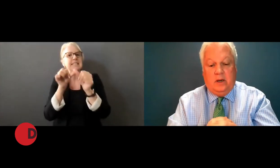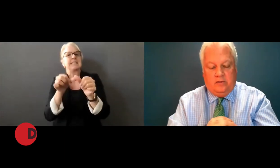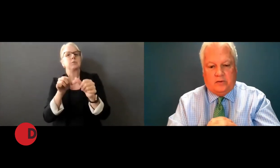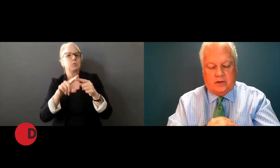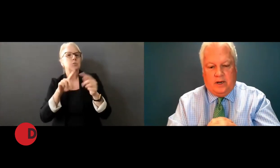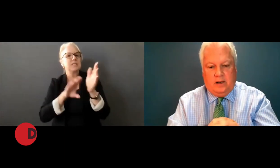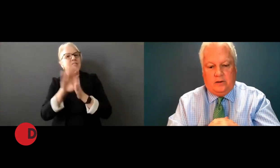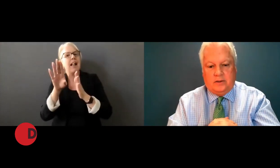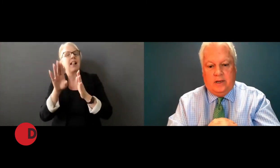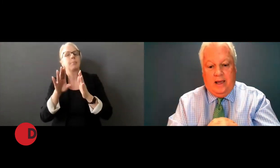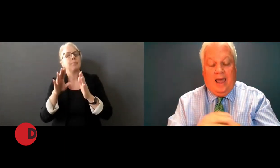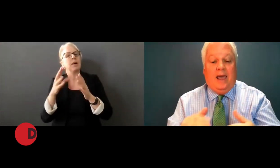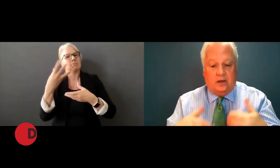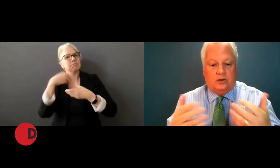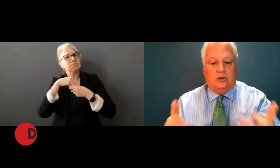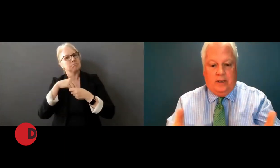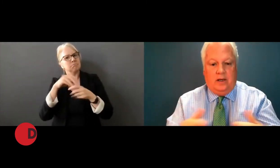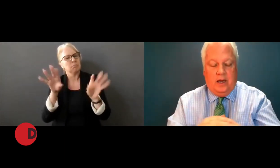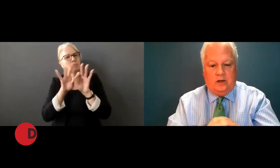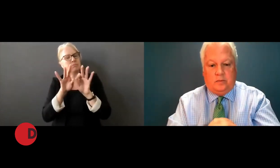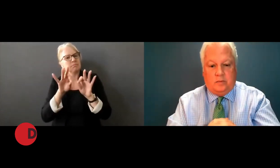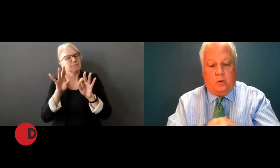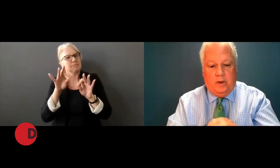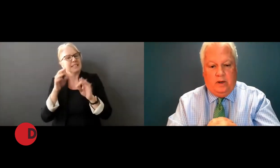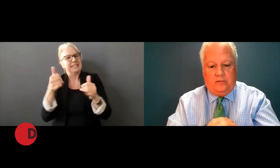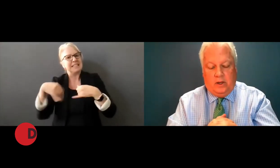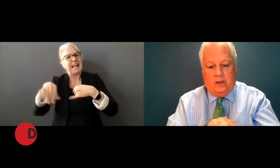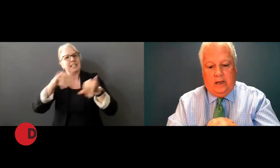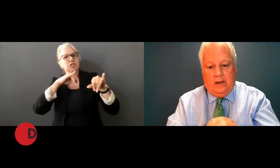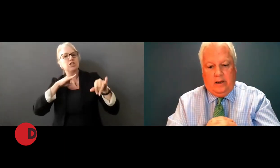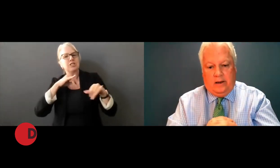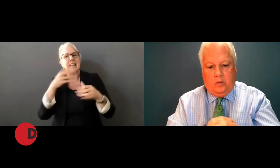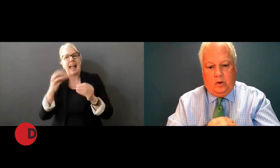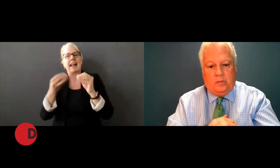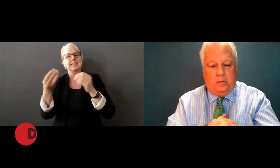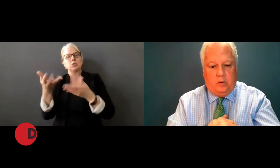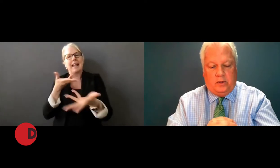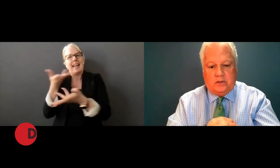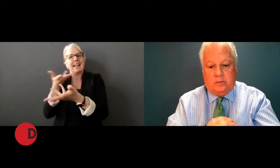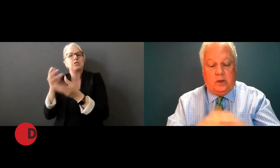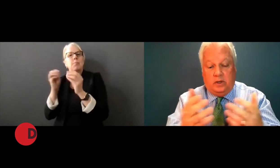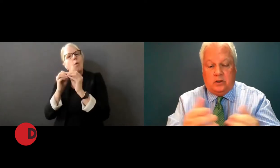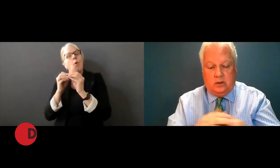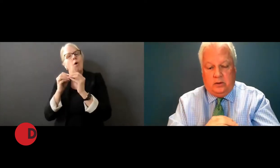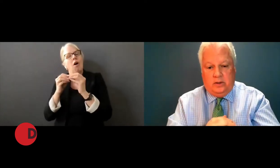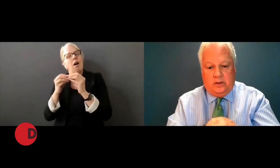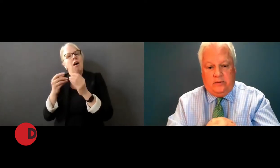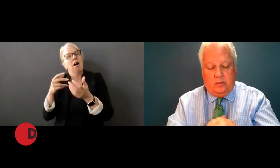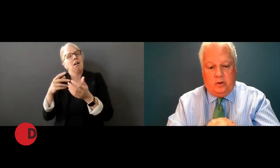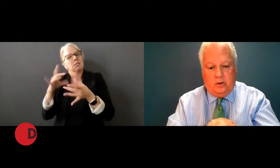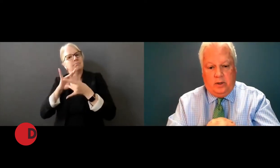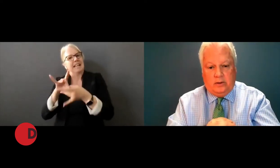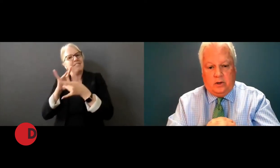accessibility and to interact more with people with disabilities and the Deaf community.